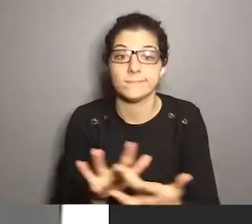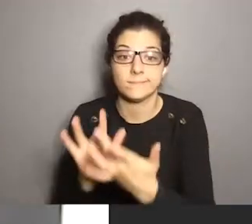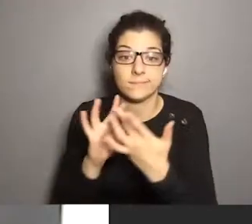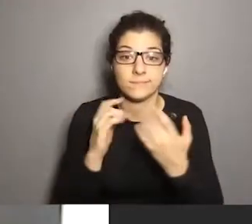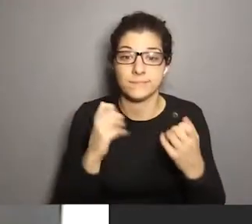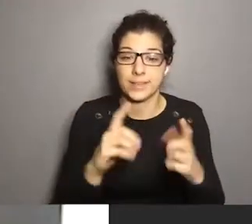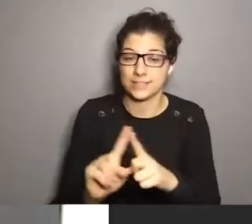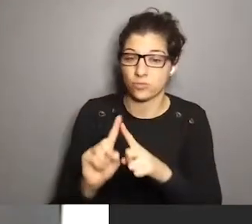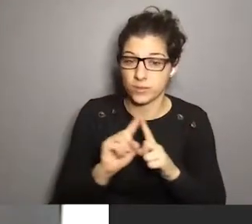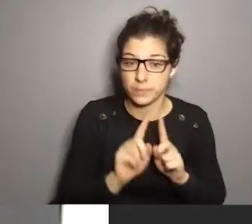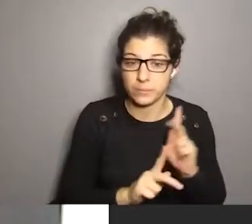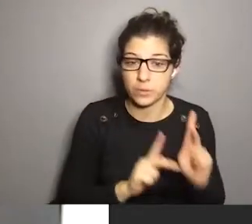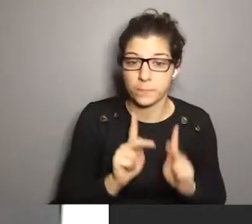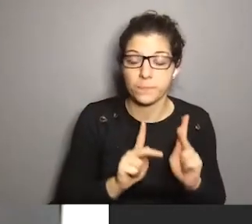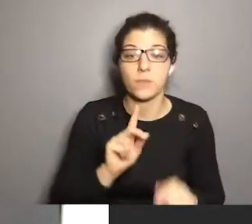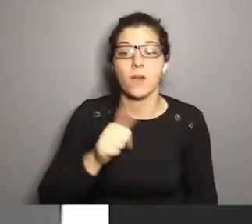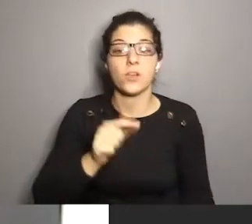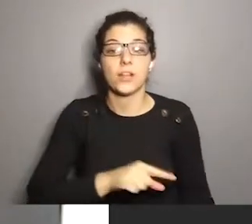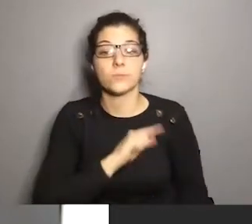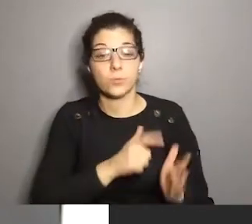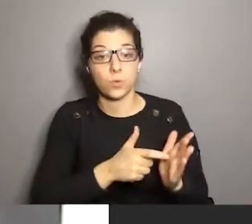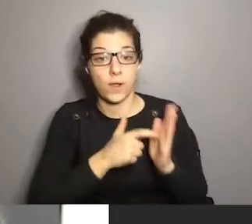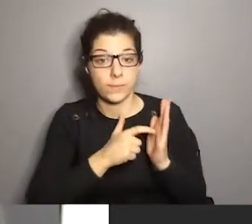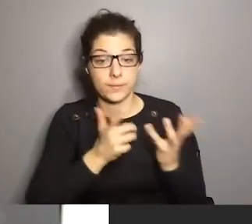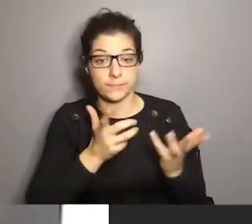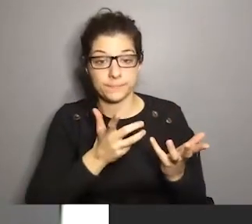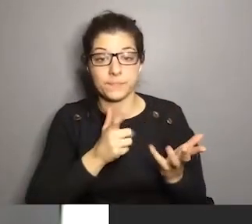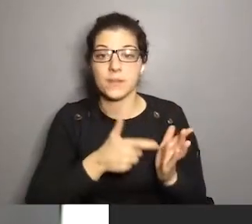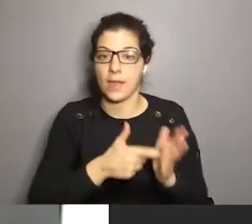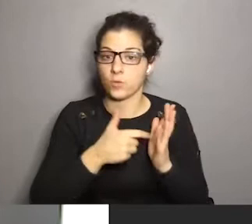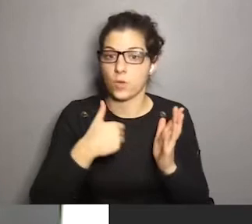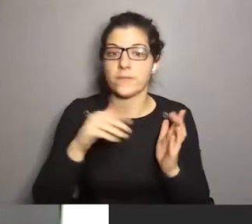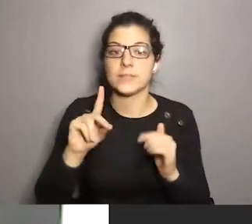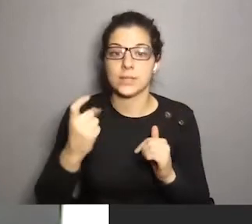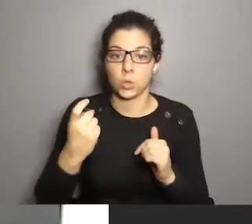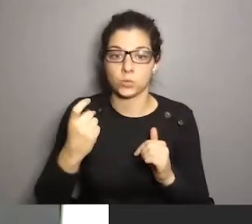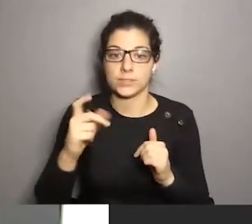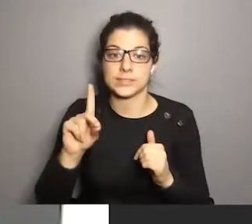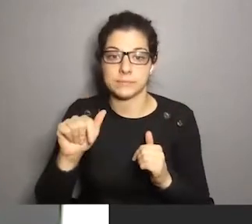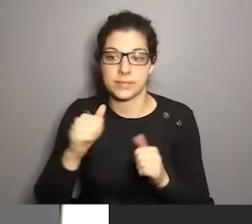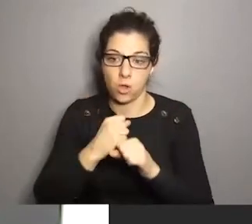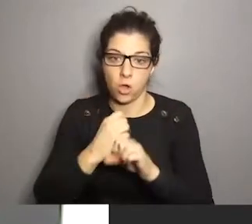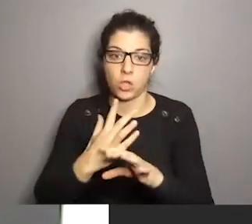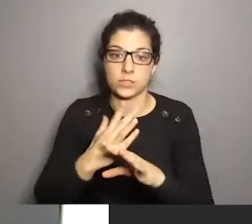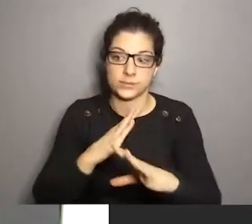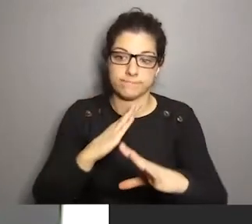but the other eligibility requirement would be you'd have to have a diagnosed disability that causes an impediment to working.